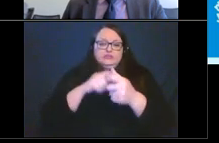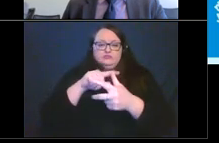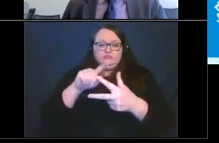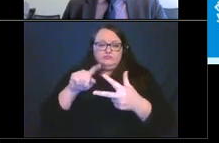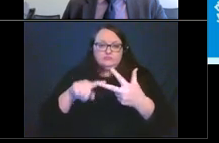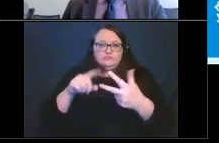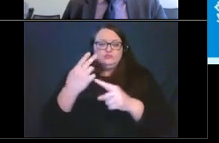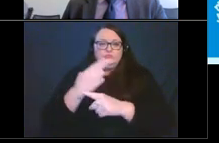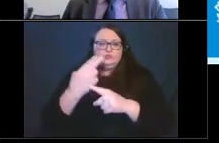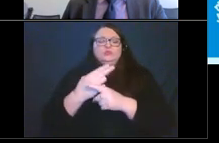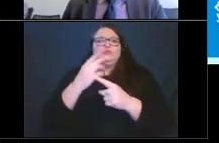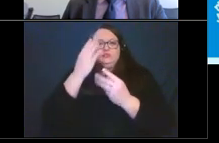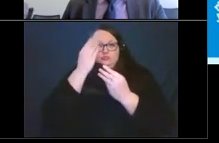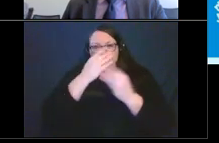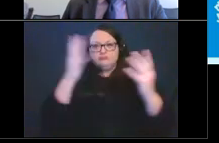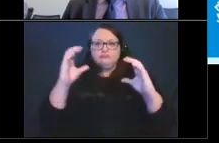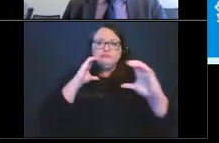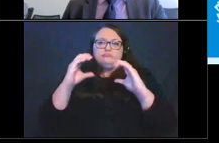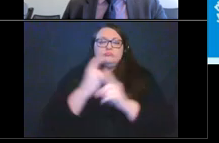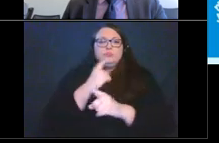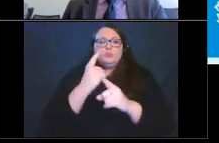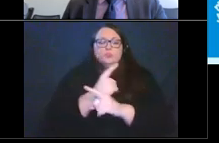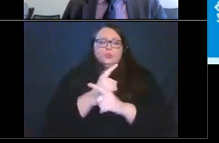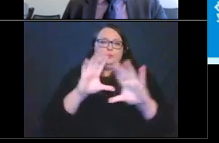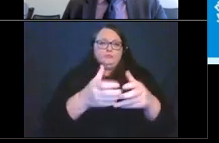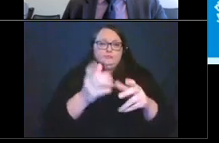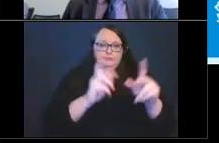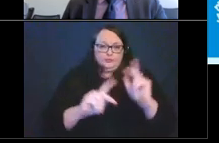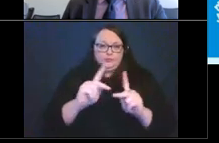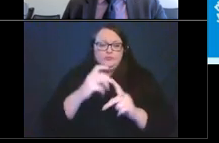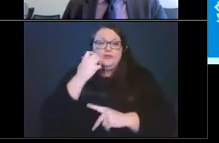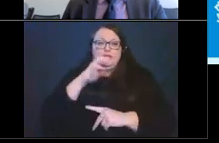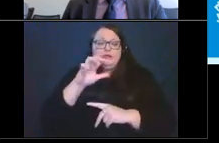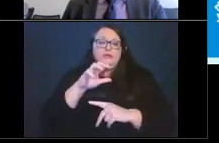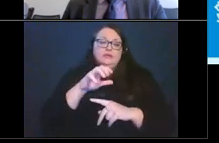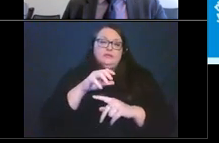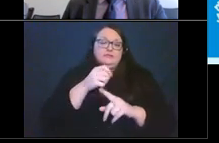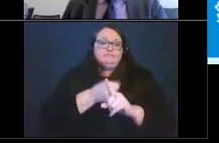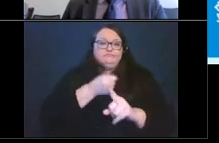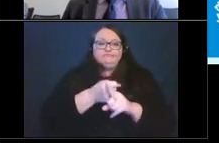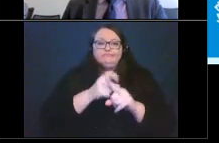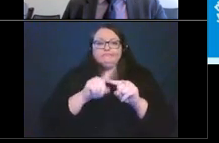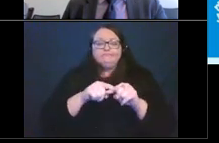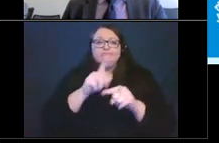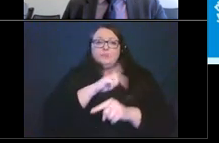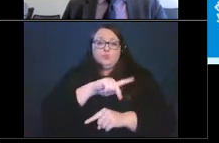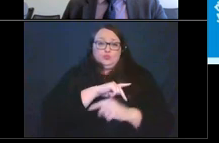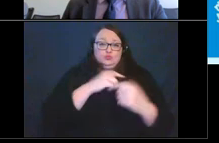to communicate to the appropriate audience. Heat impacts depend on your personal health,